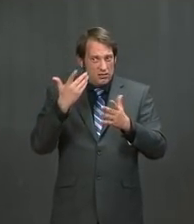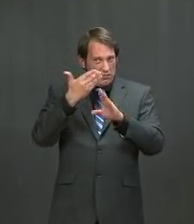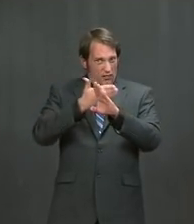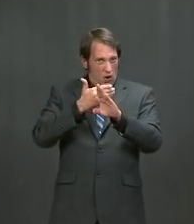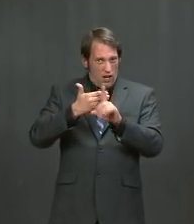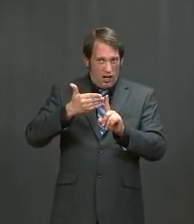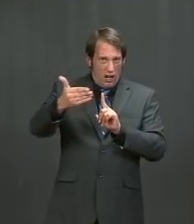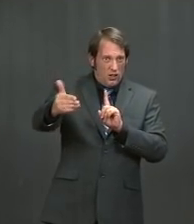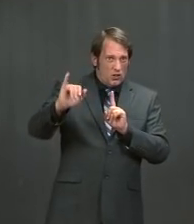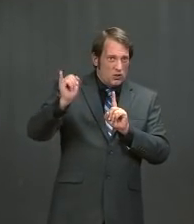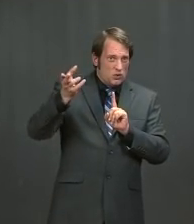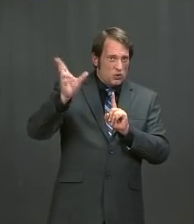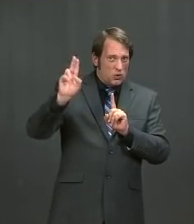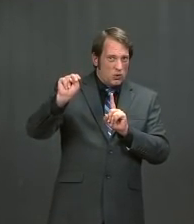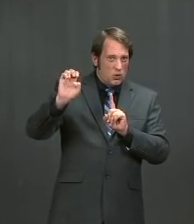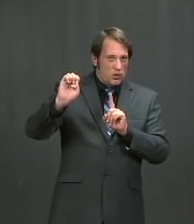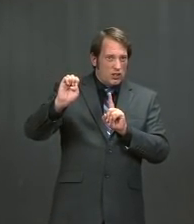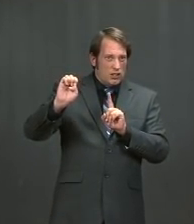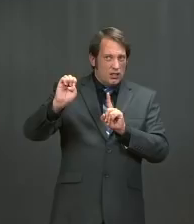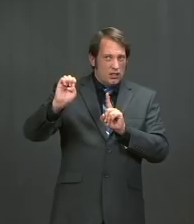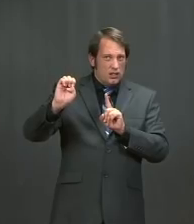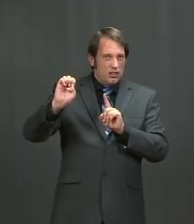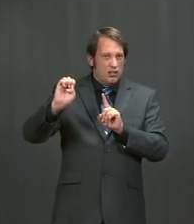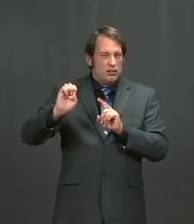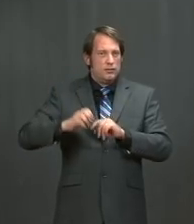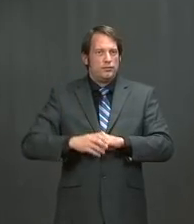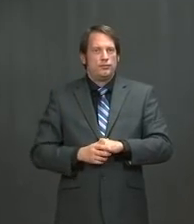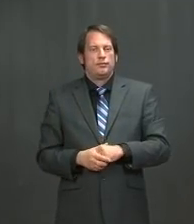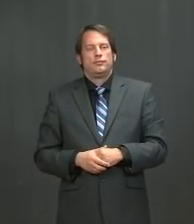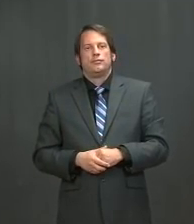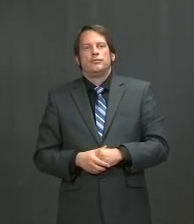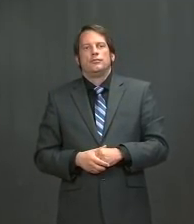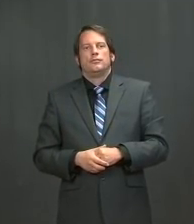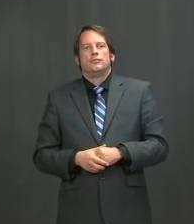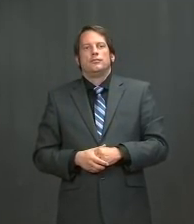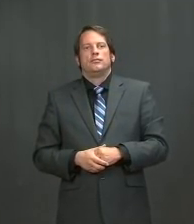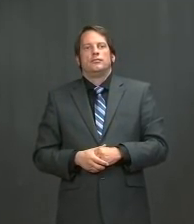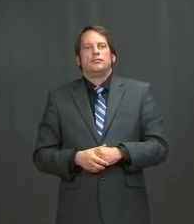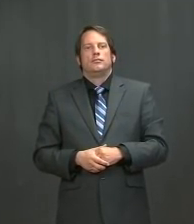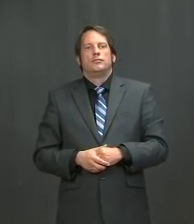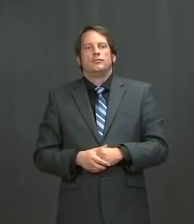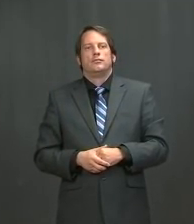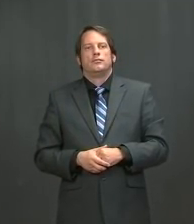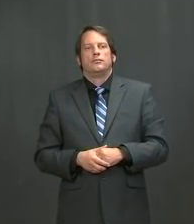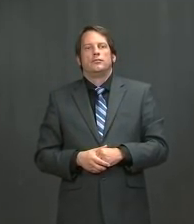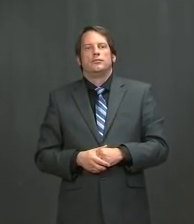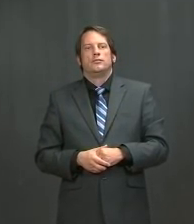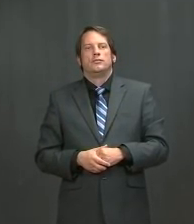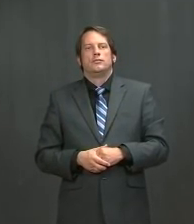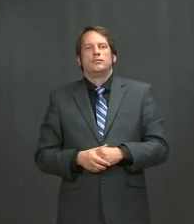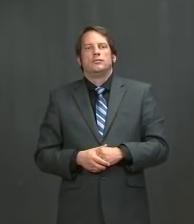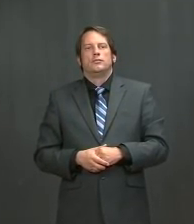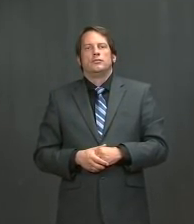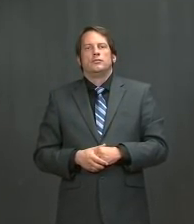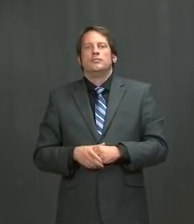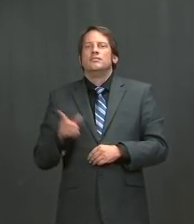as do you, from covering it for many years -- that diplomacy can take time, and sometimes it is not at the pace that everyone would prefer.